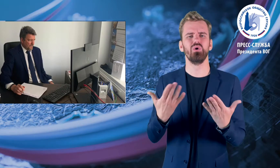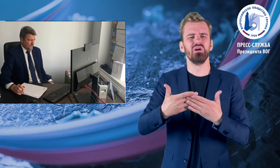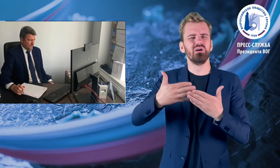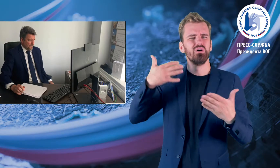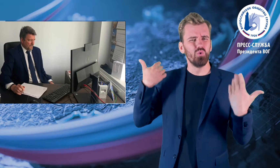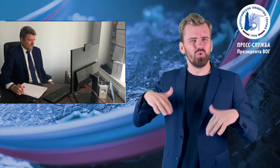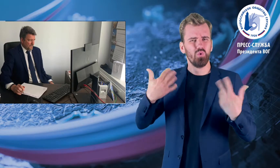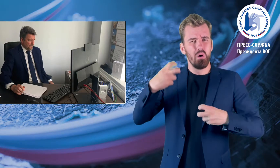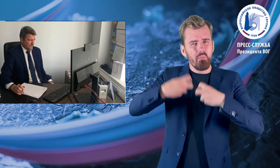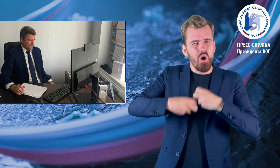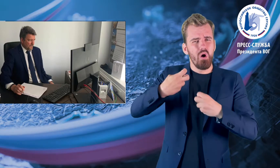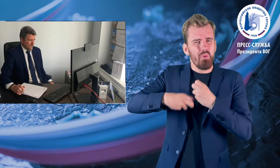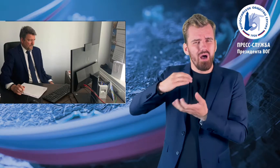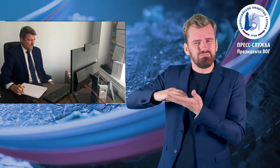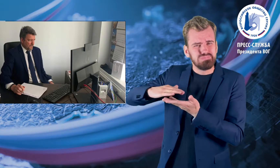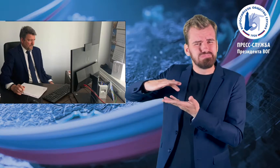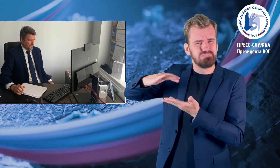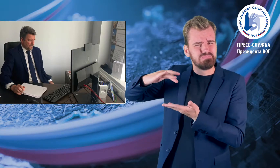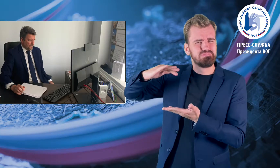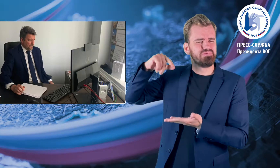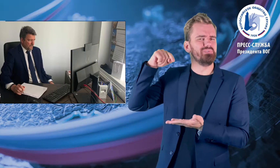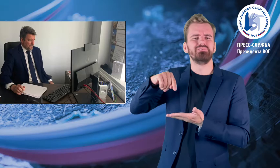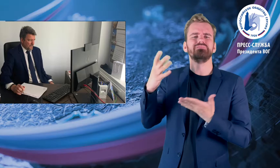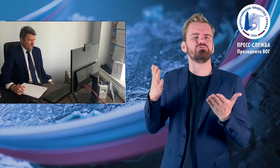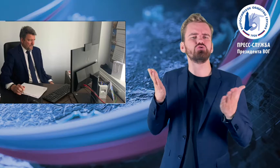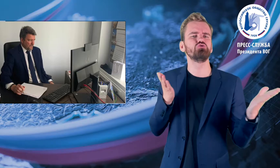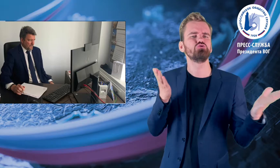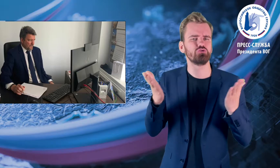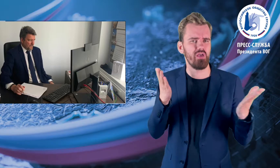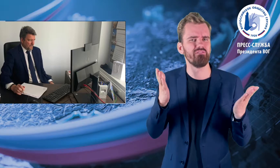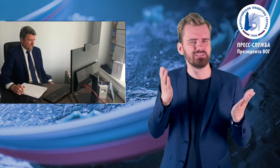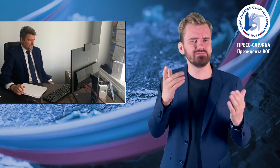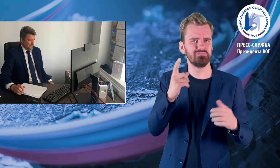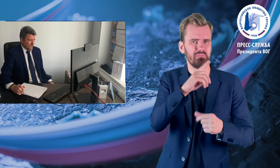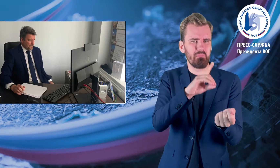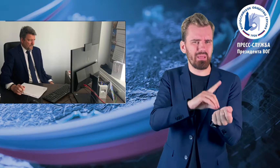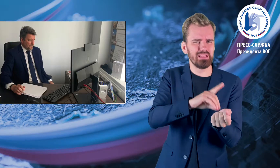The accumulated problems of servicing Deaf citizens